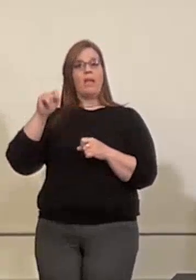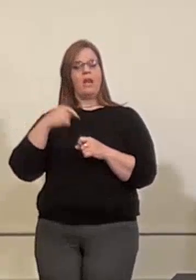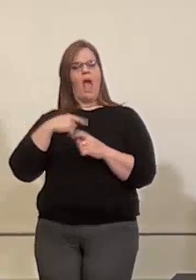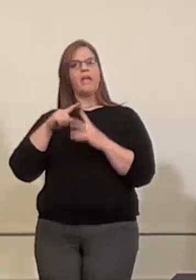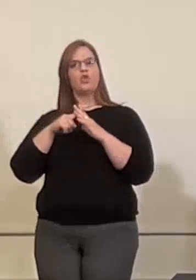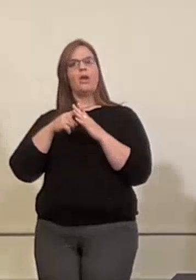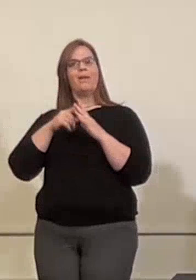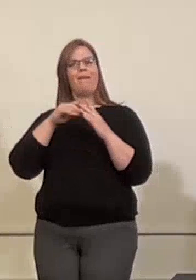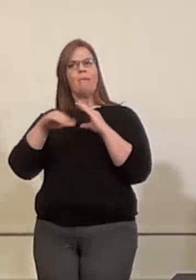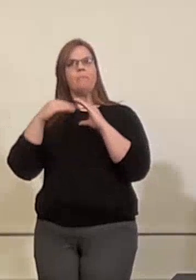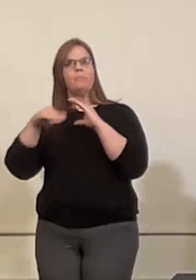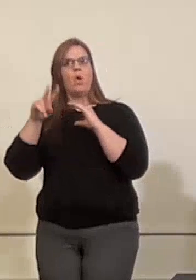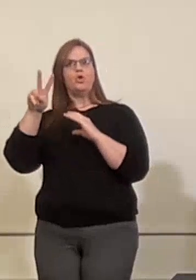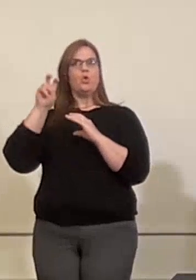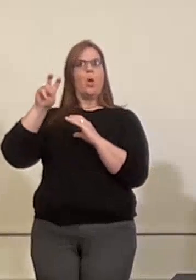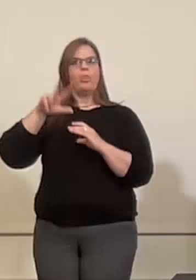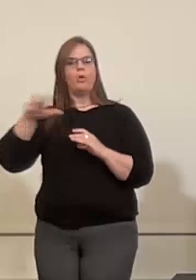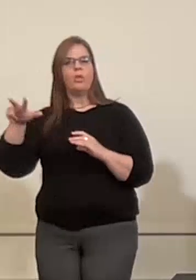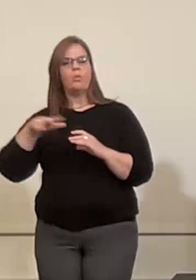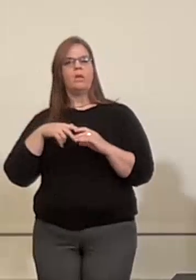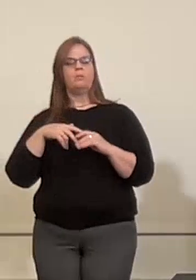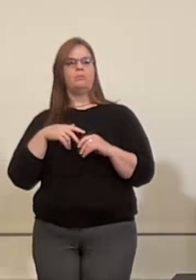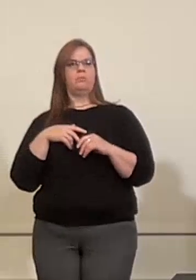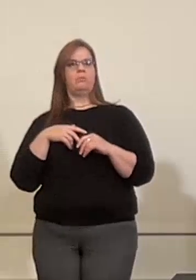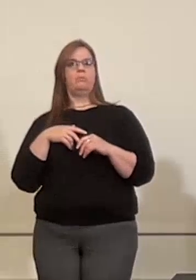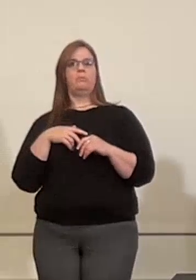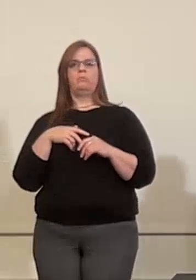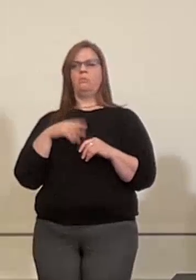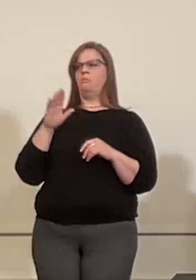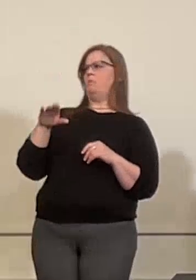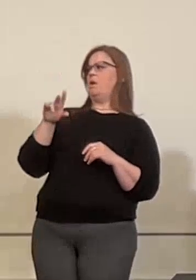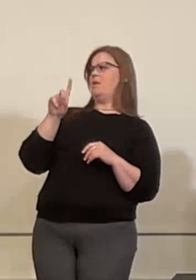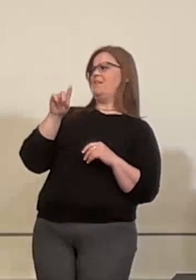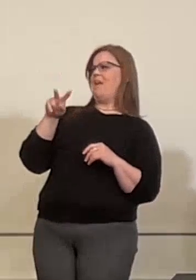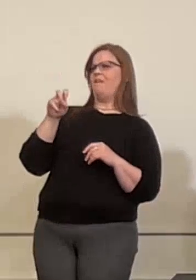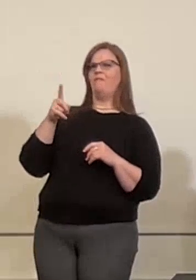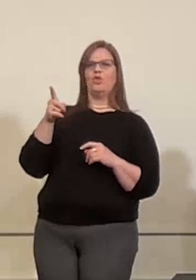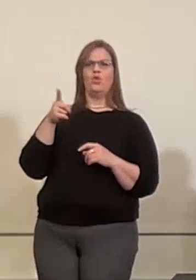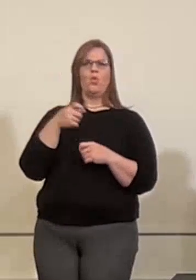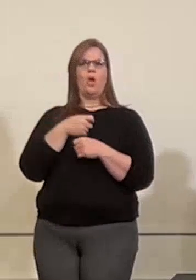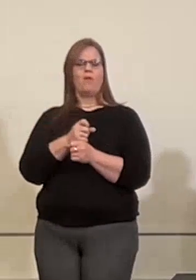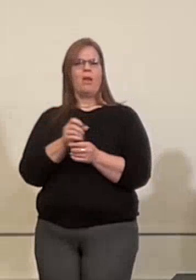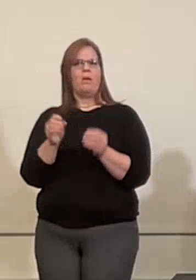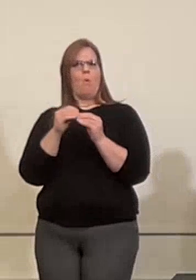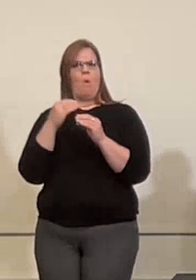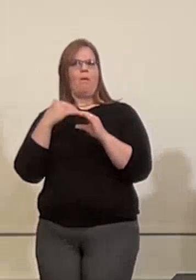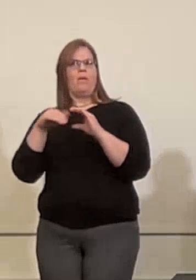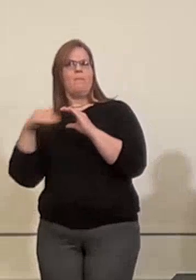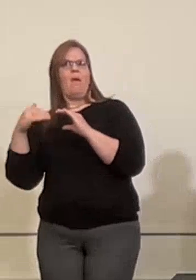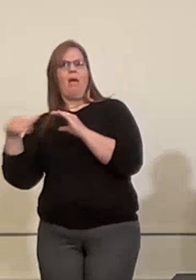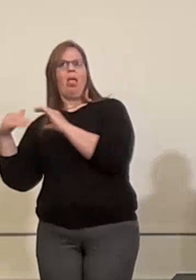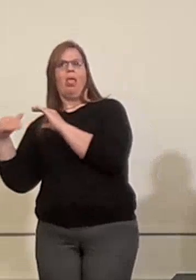Now, you might think, Dave, you're just creating like more e-mail and other people's inboxes.